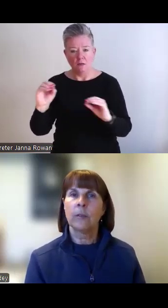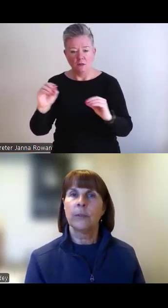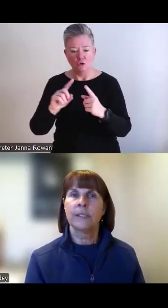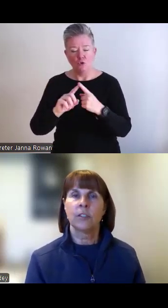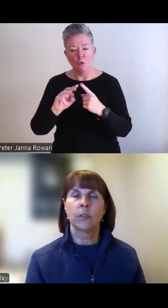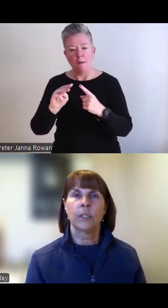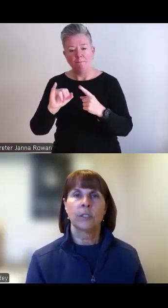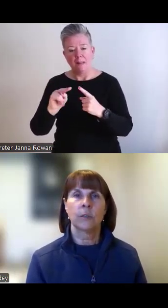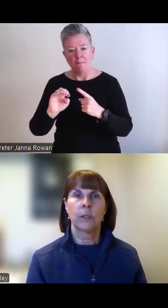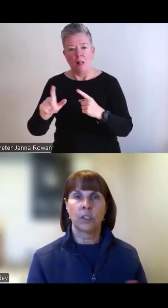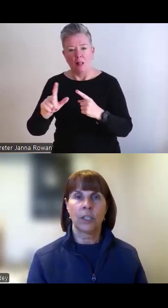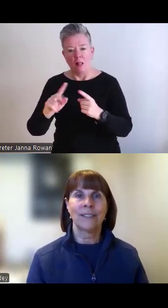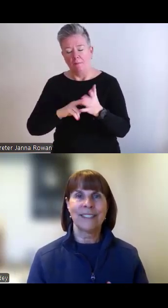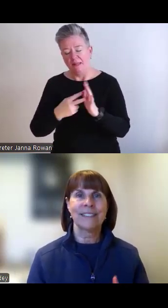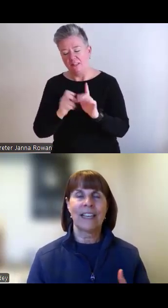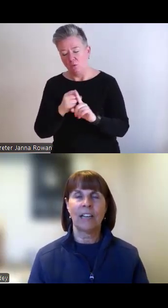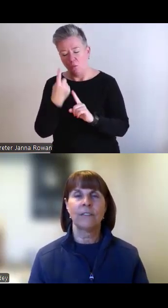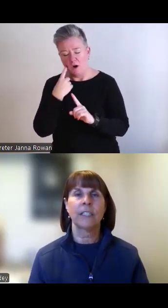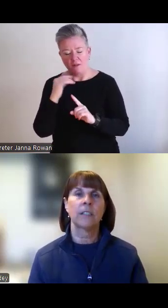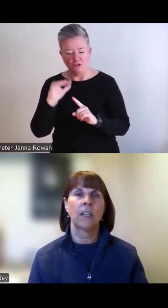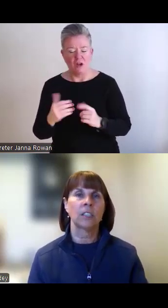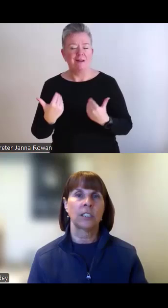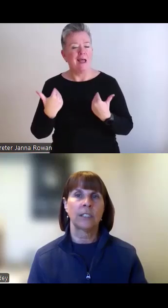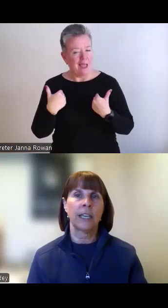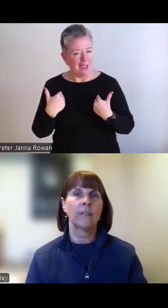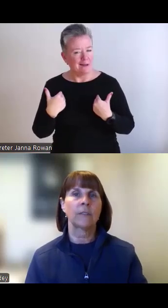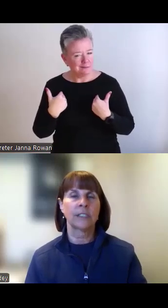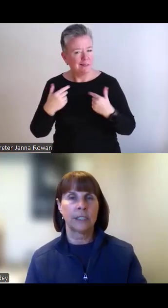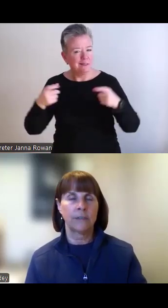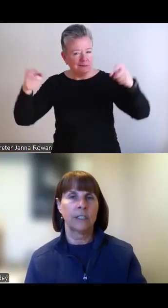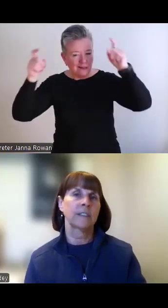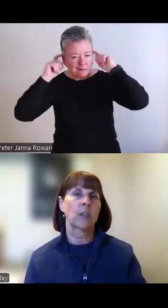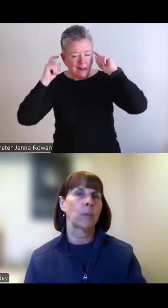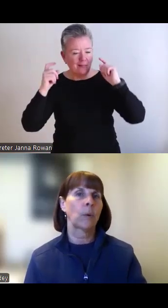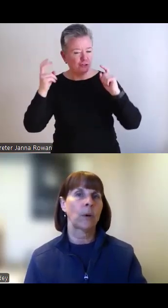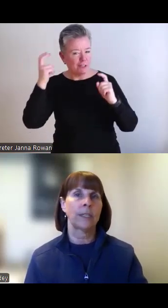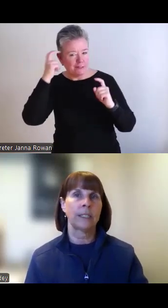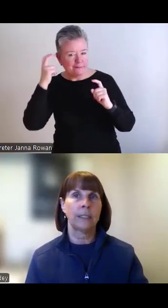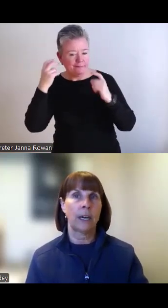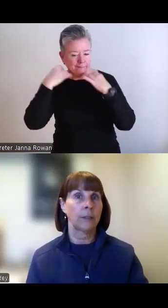That would be situations where the child does have technology. they have received it at some point,